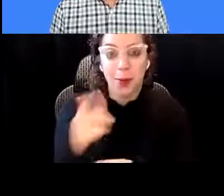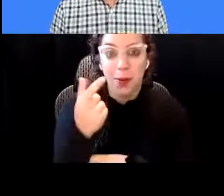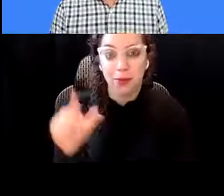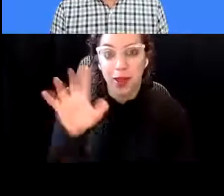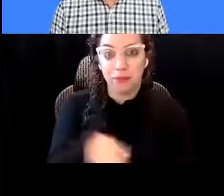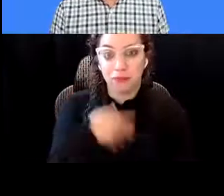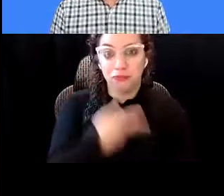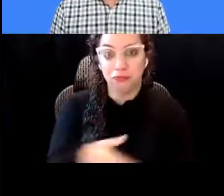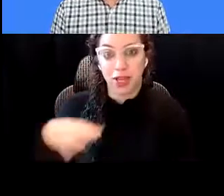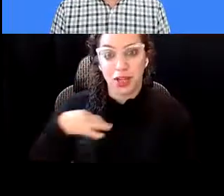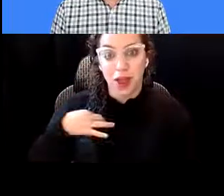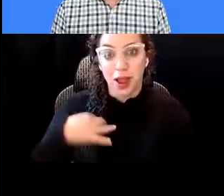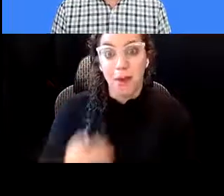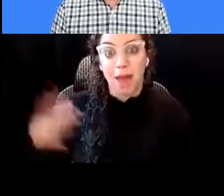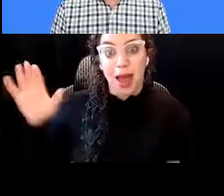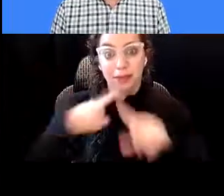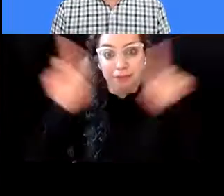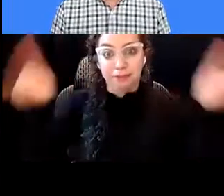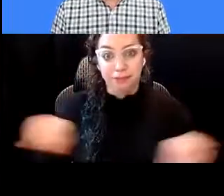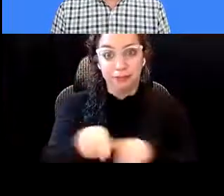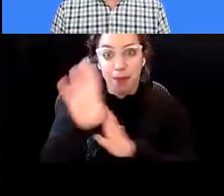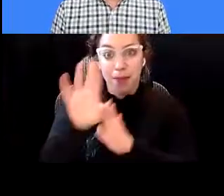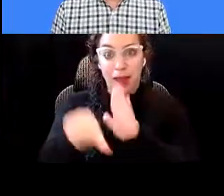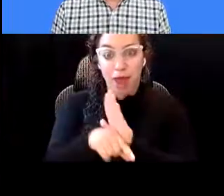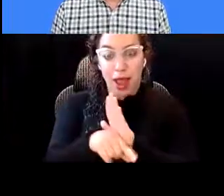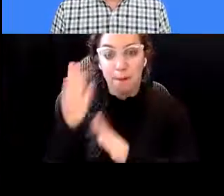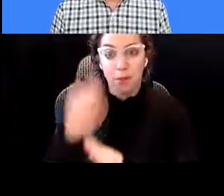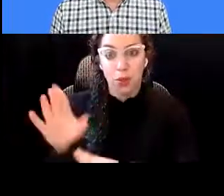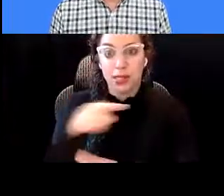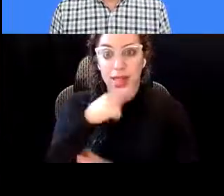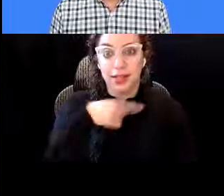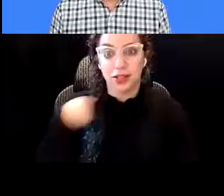My screen background is blue with the words "Chinatown Disability Advocacy Project."